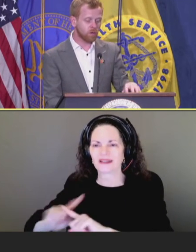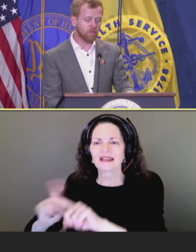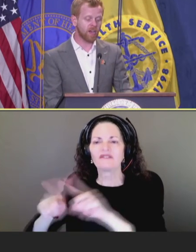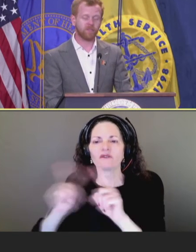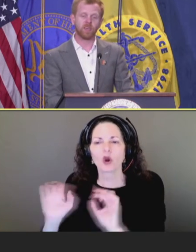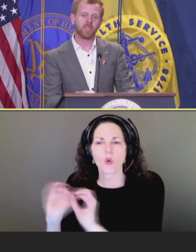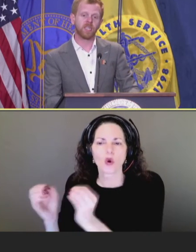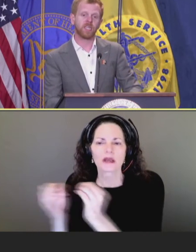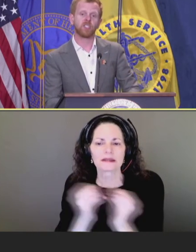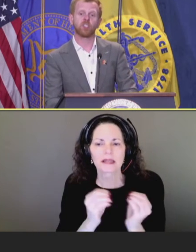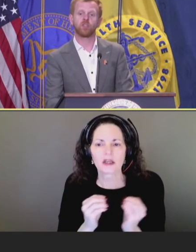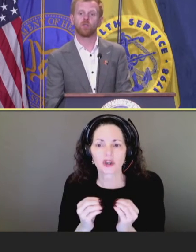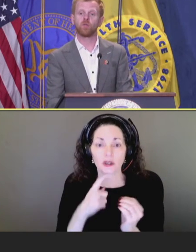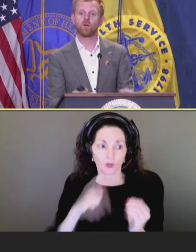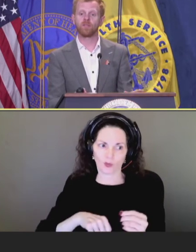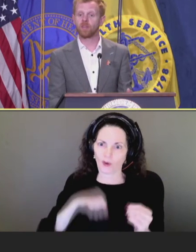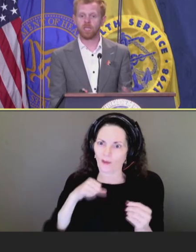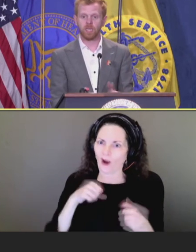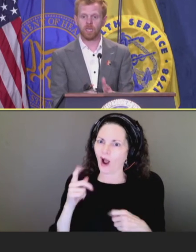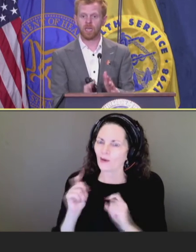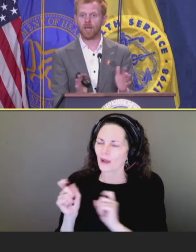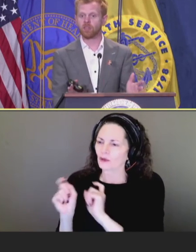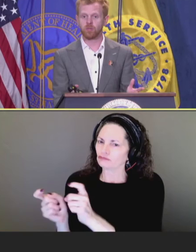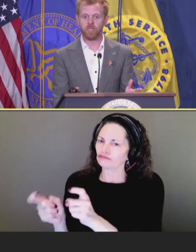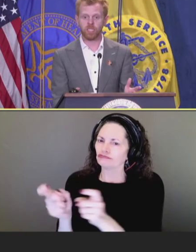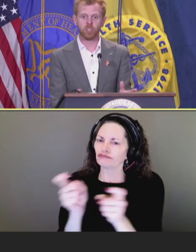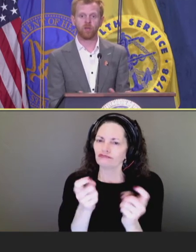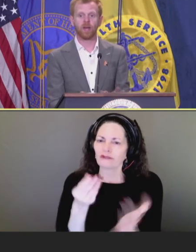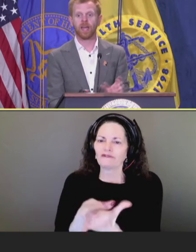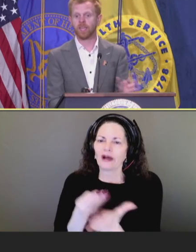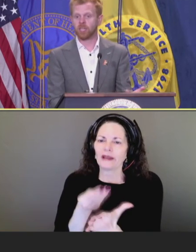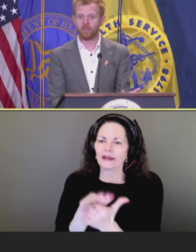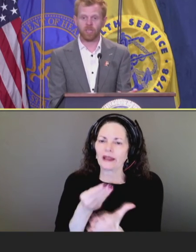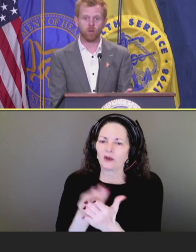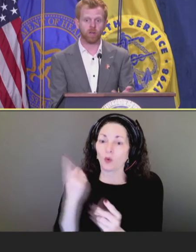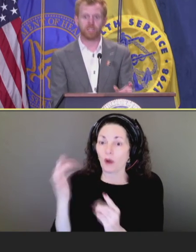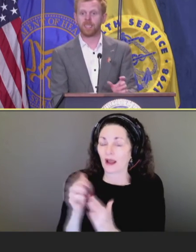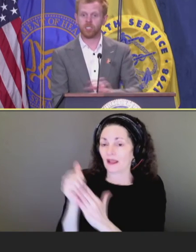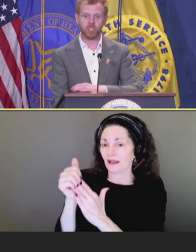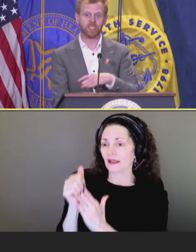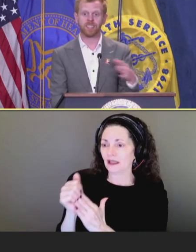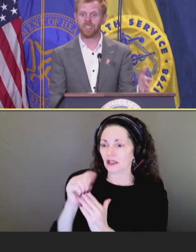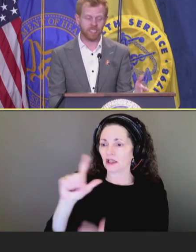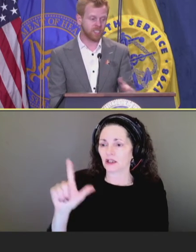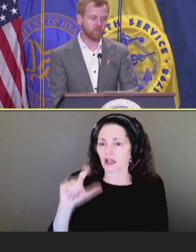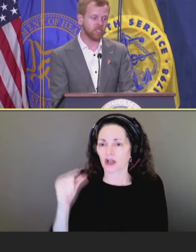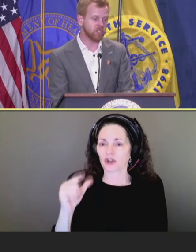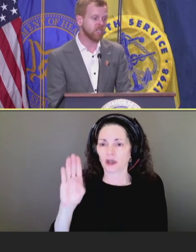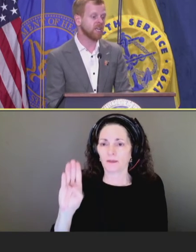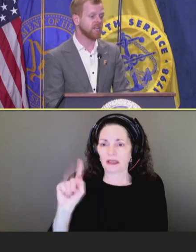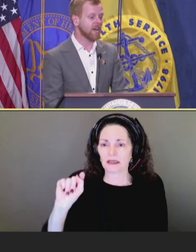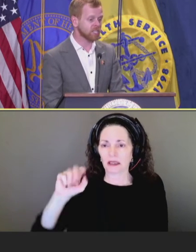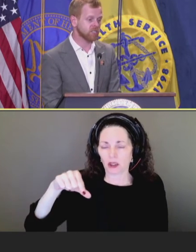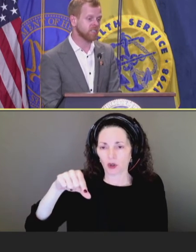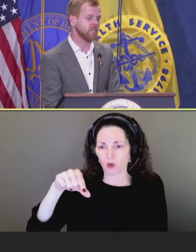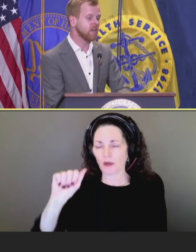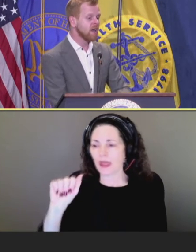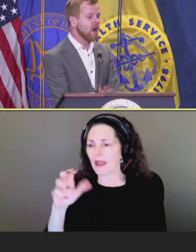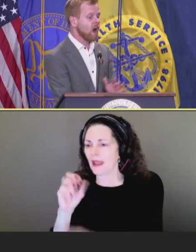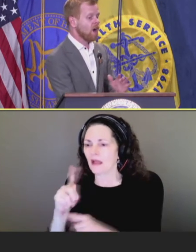provide funding to one of the leading LGBTQI HIV organizations in the D.C. region and nationally.